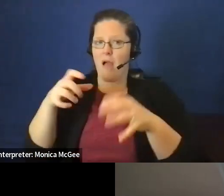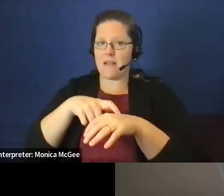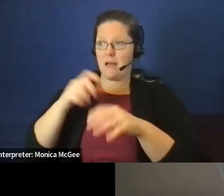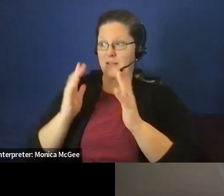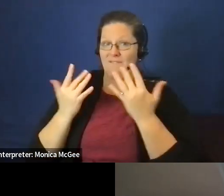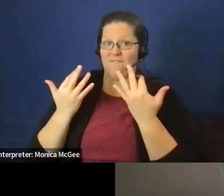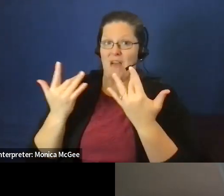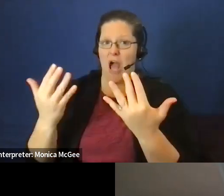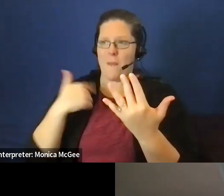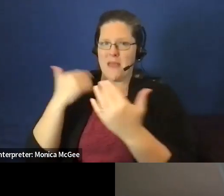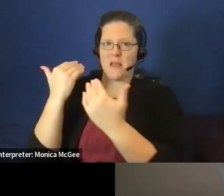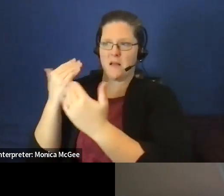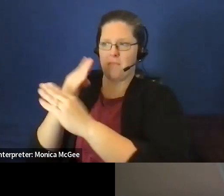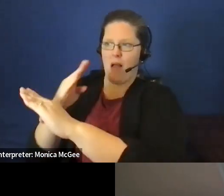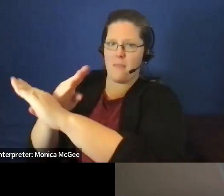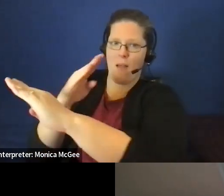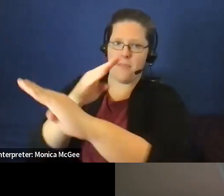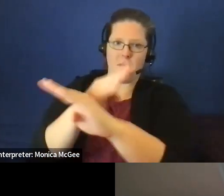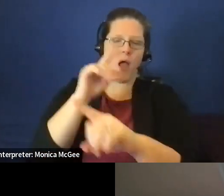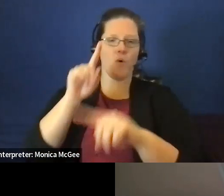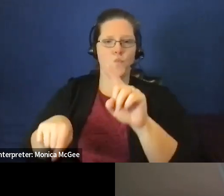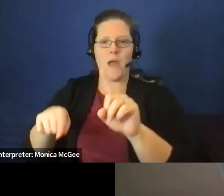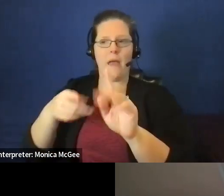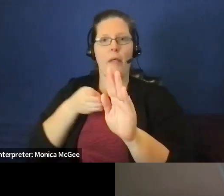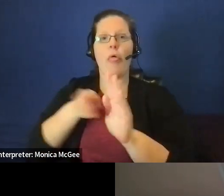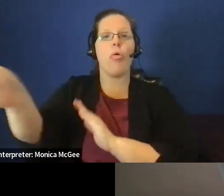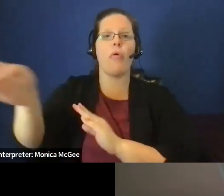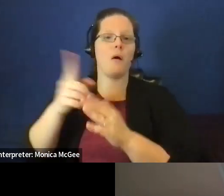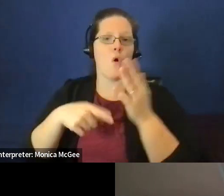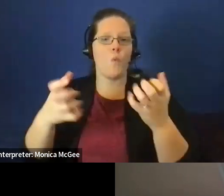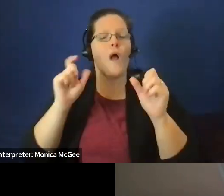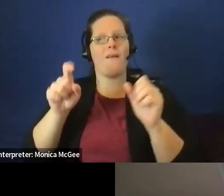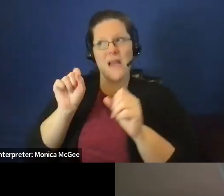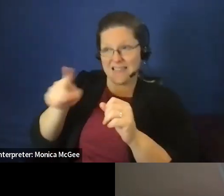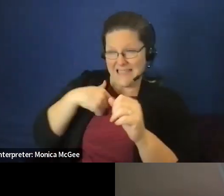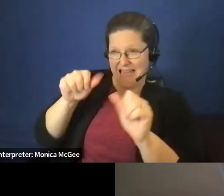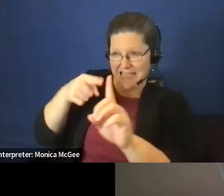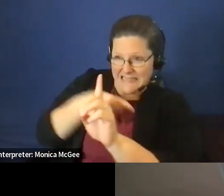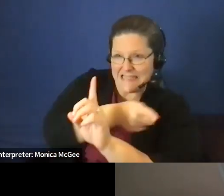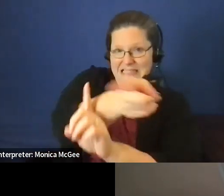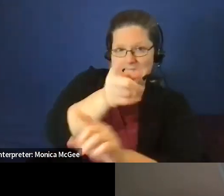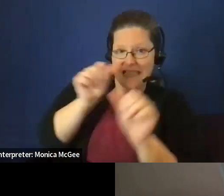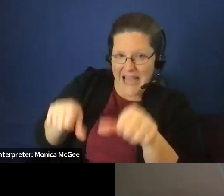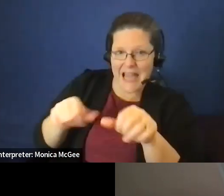state level, you can make sure they have access to get out. A lot of times